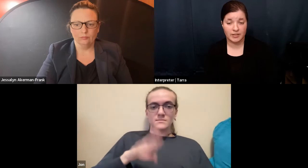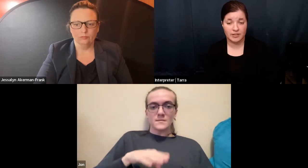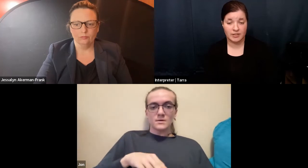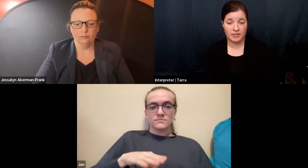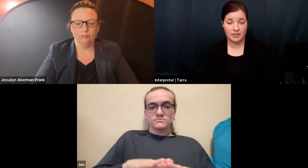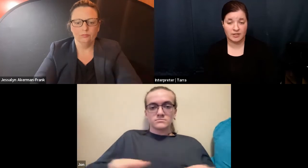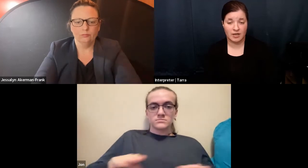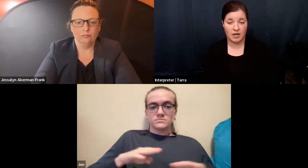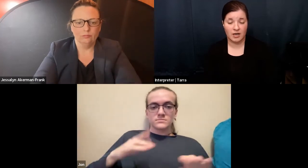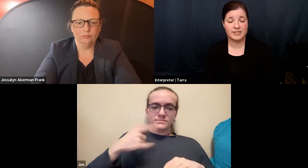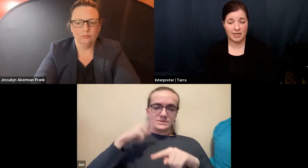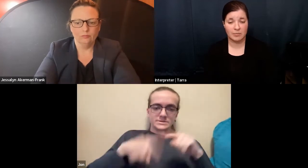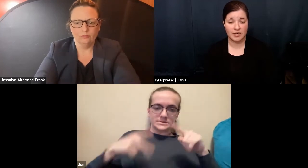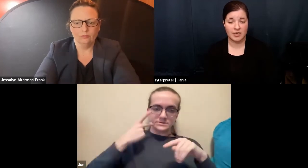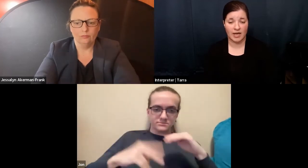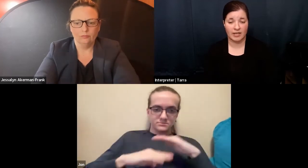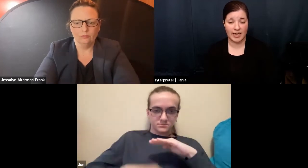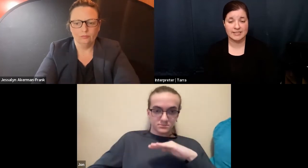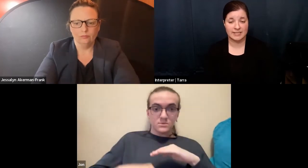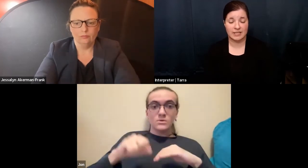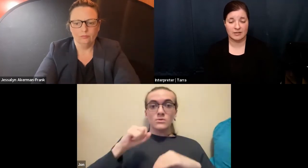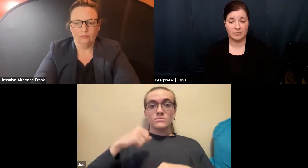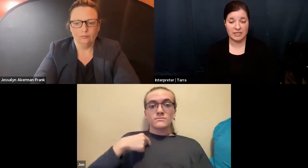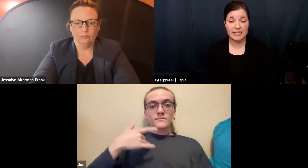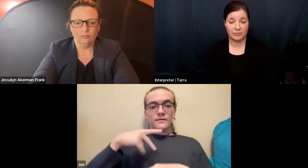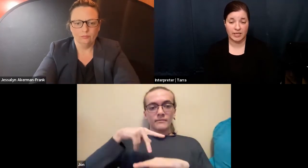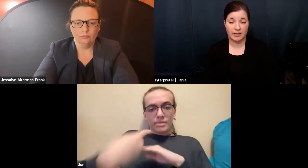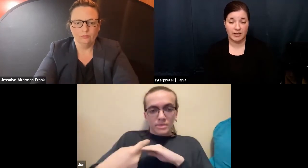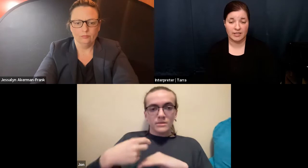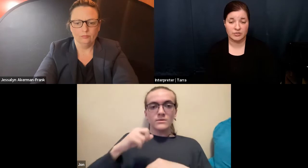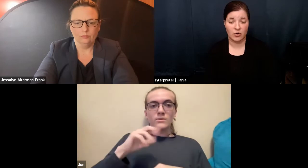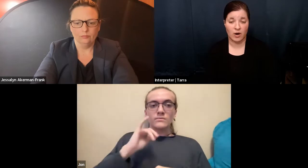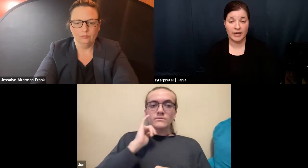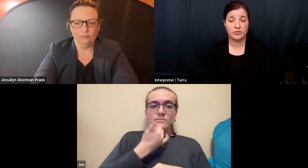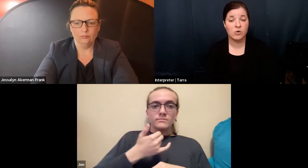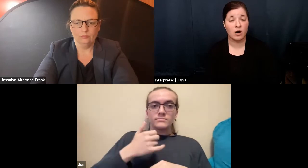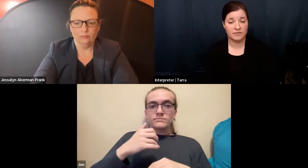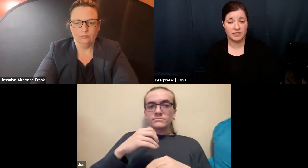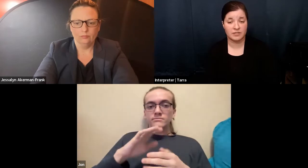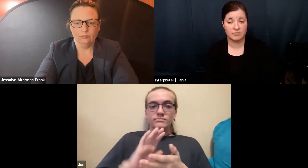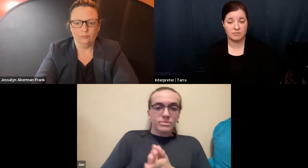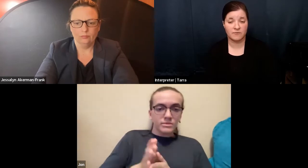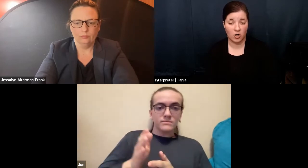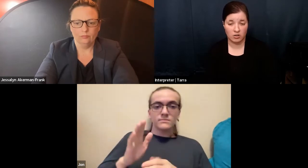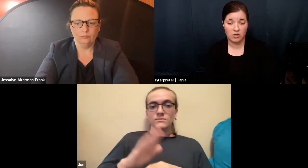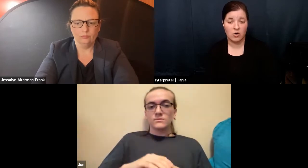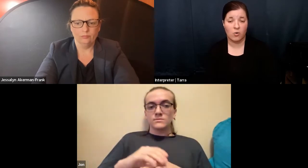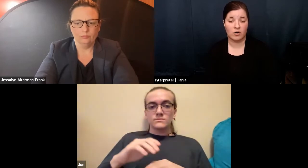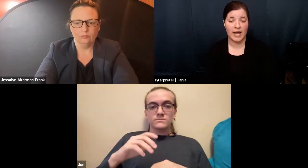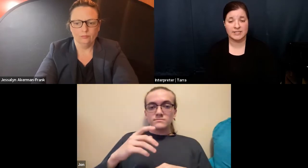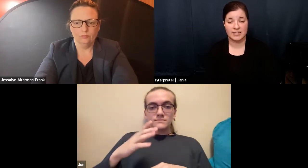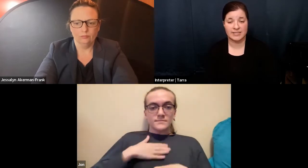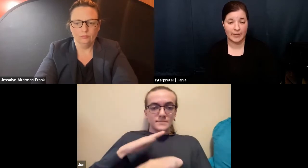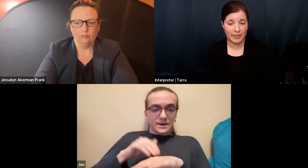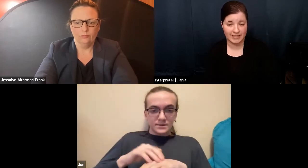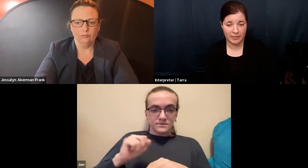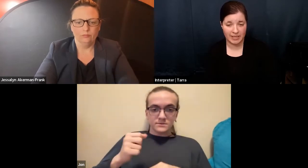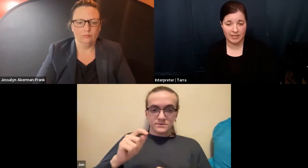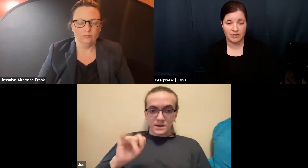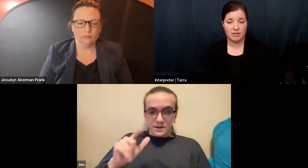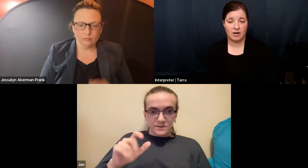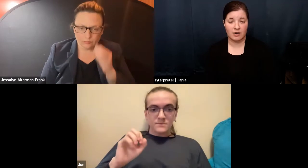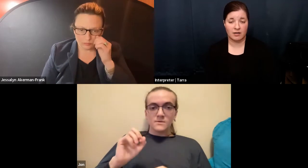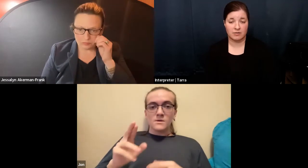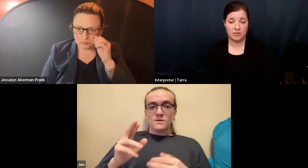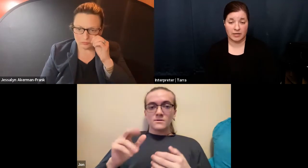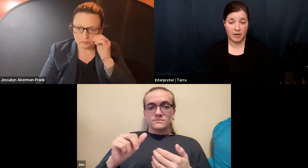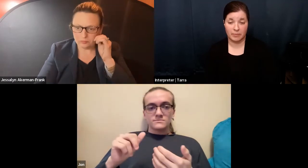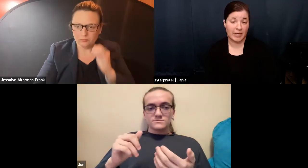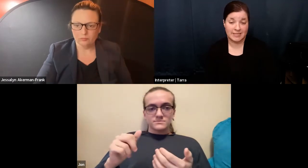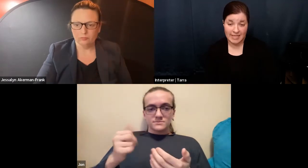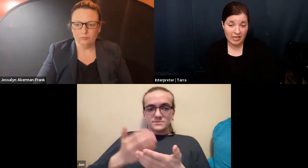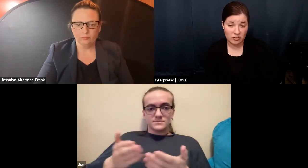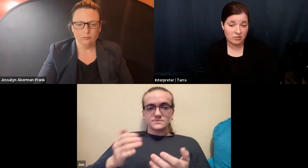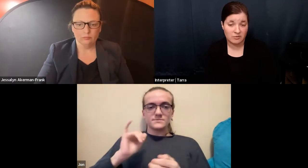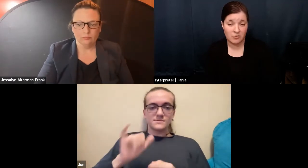I'm also quite tall.